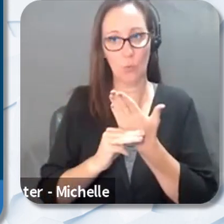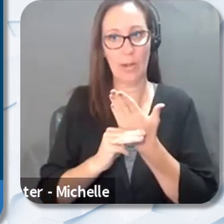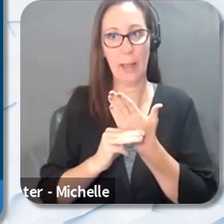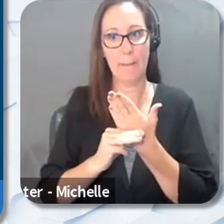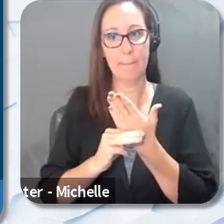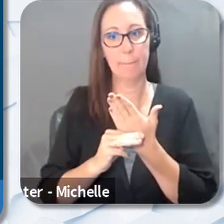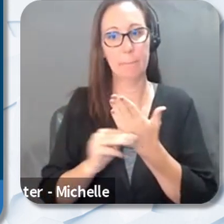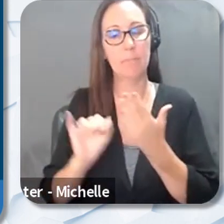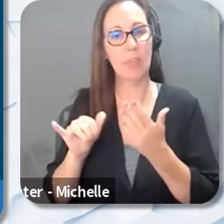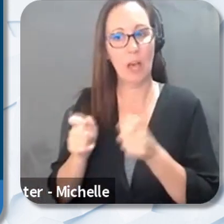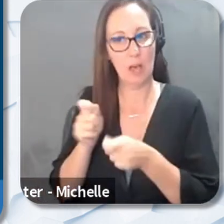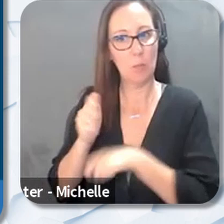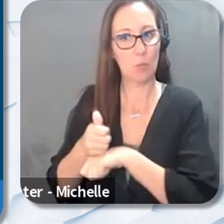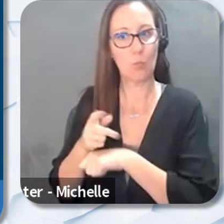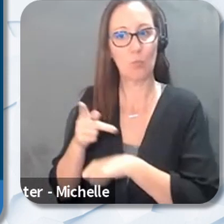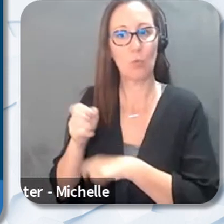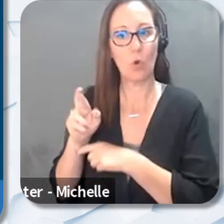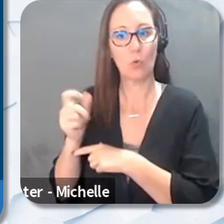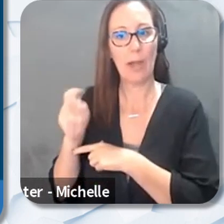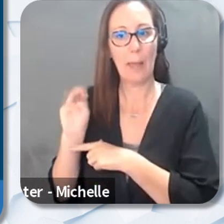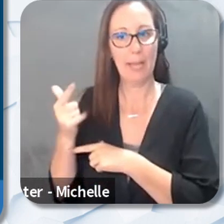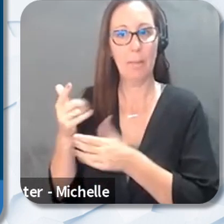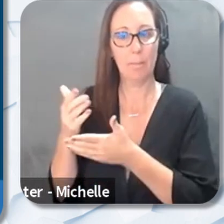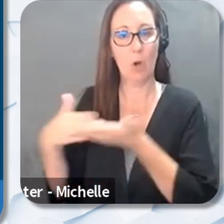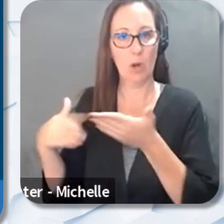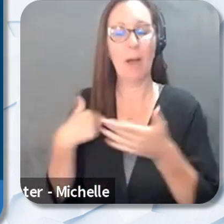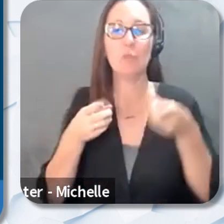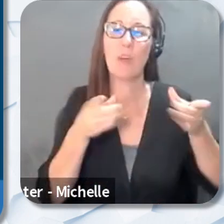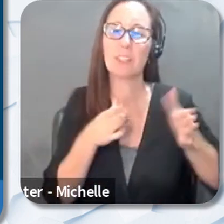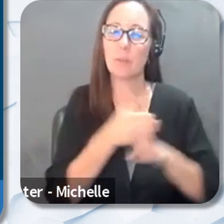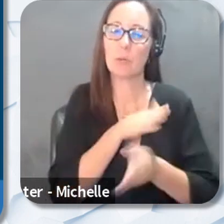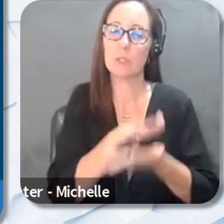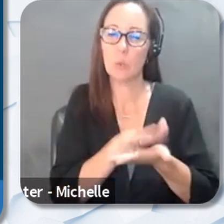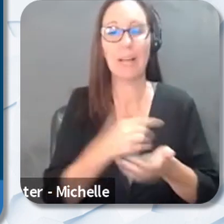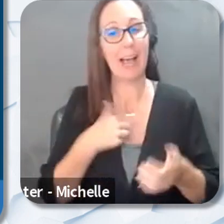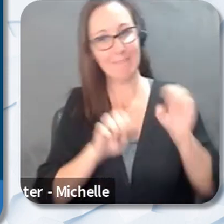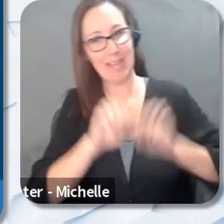component that so i'm the director of preschools. And I evaluate the preschool staff and then the